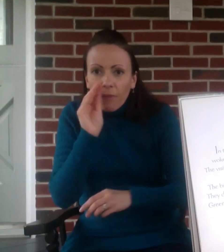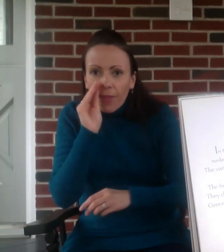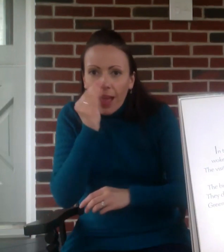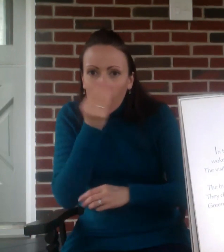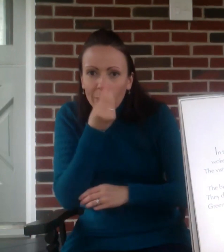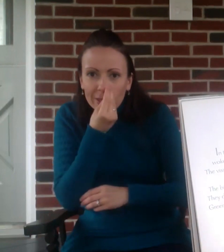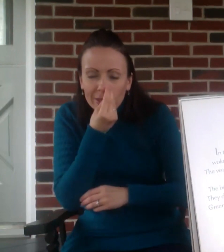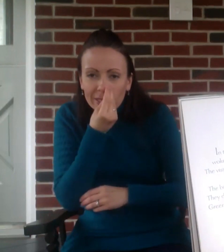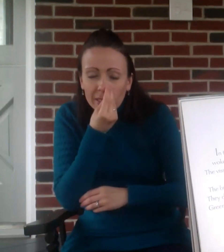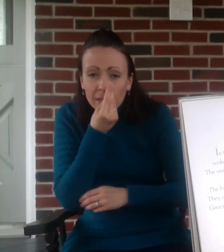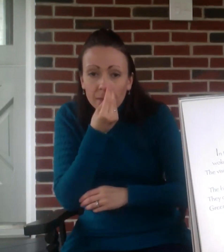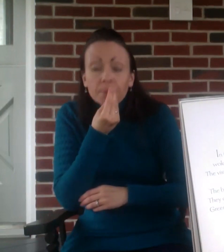So exciting.